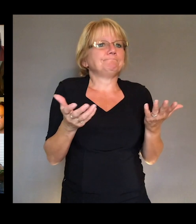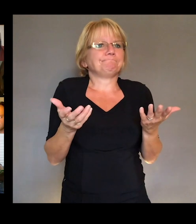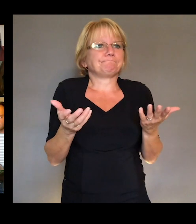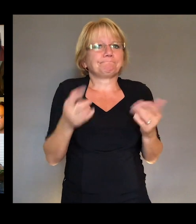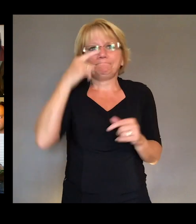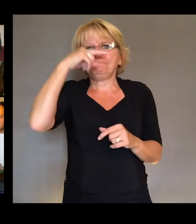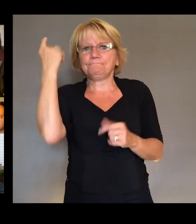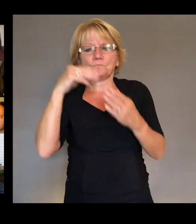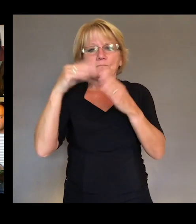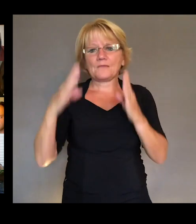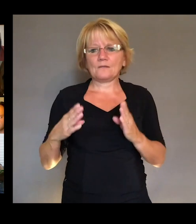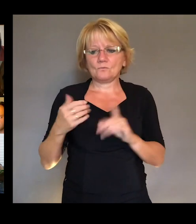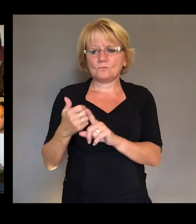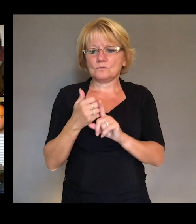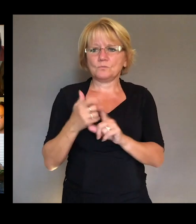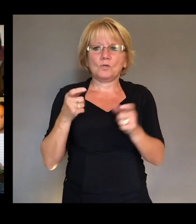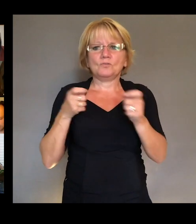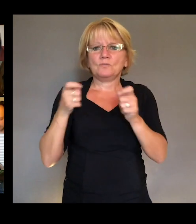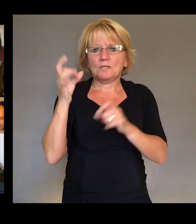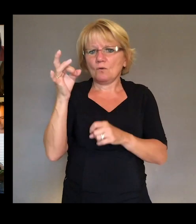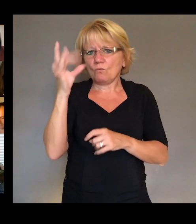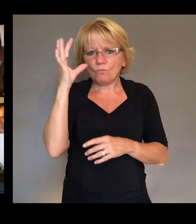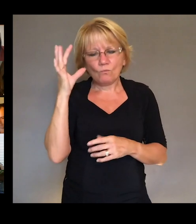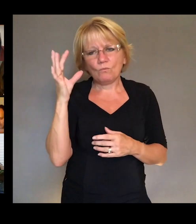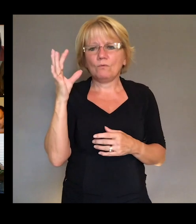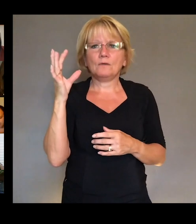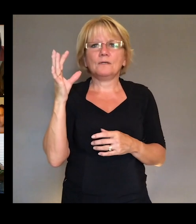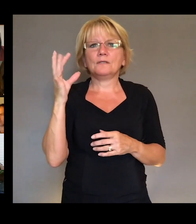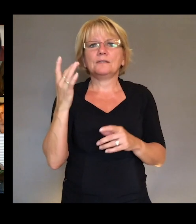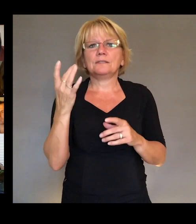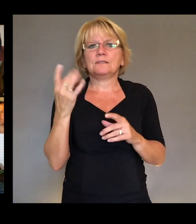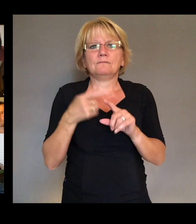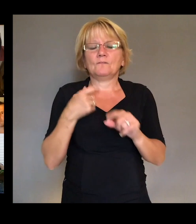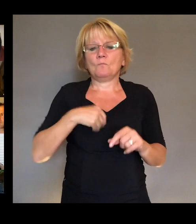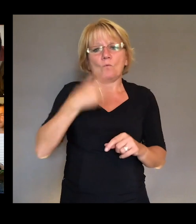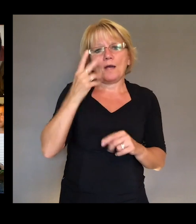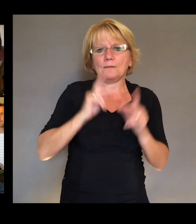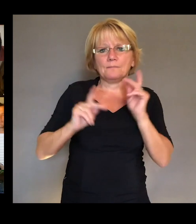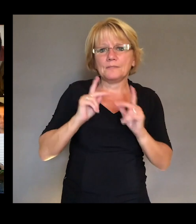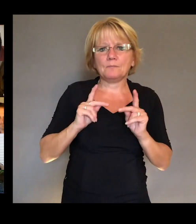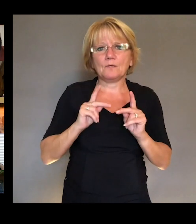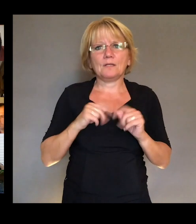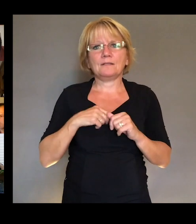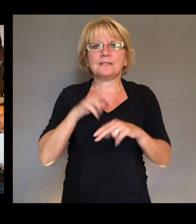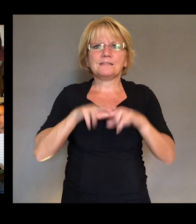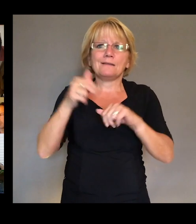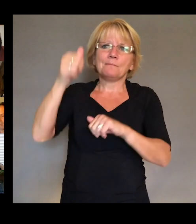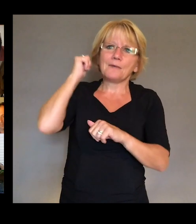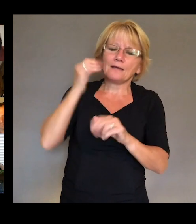you know, black students were treated poorly by, you know, white people in the Edison, in the back of the bus